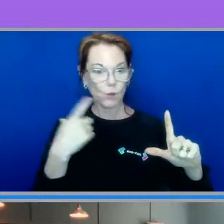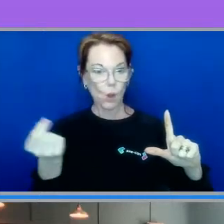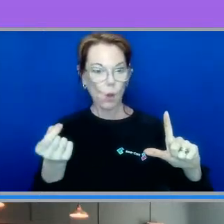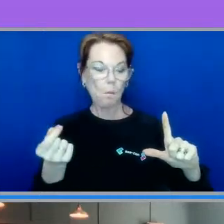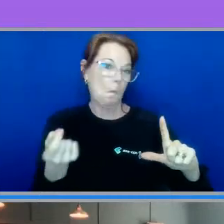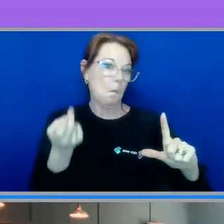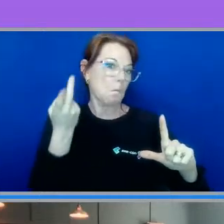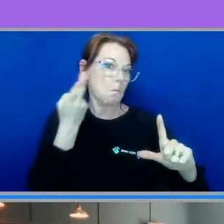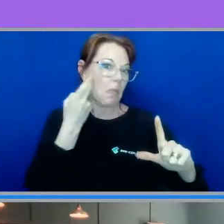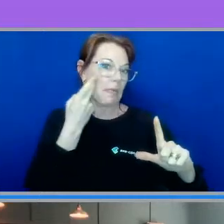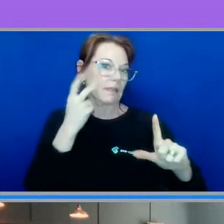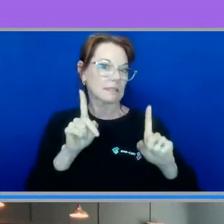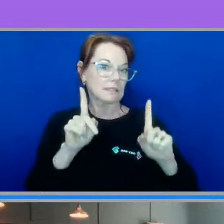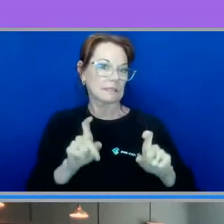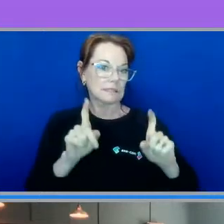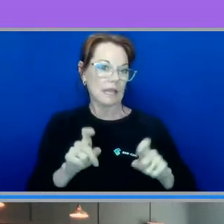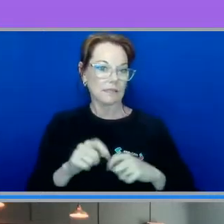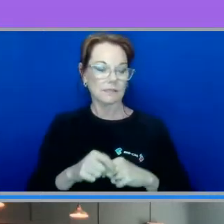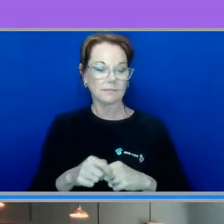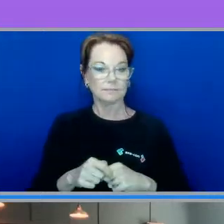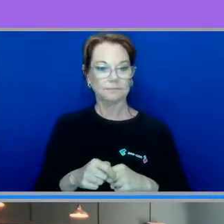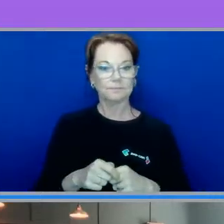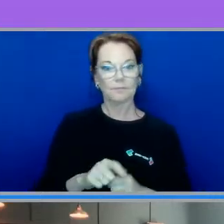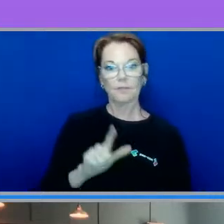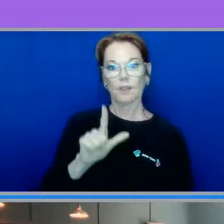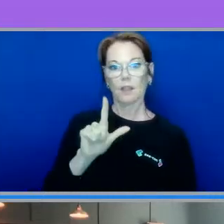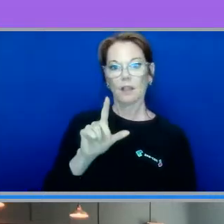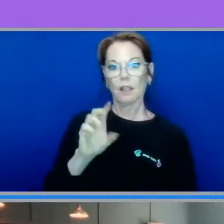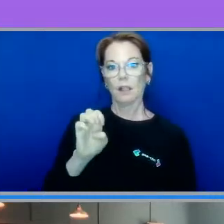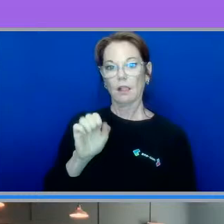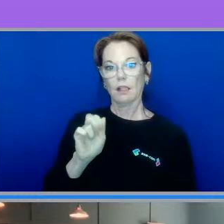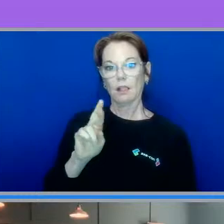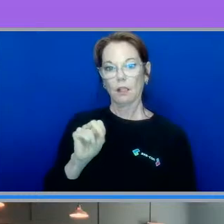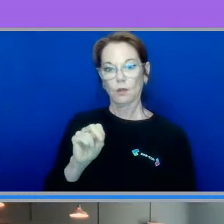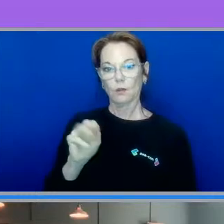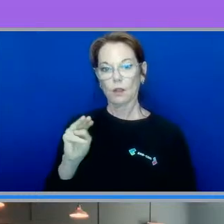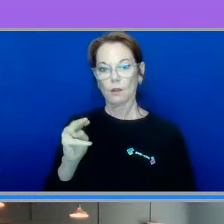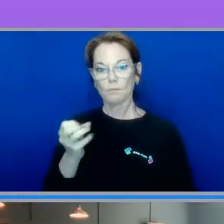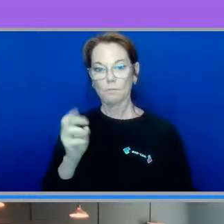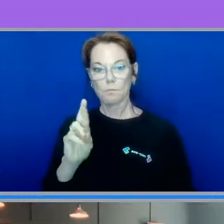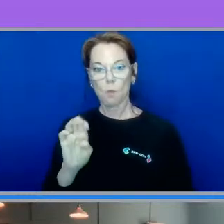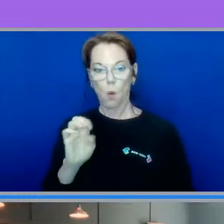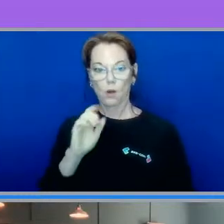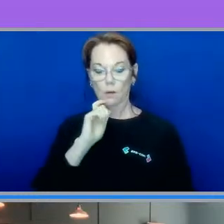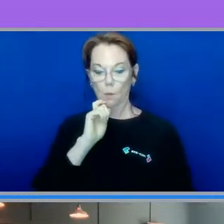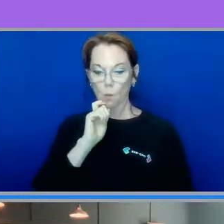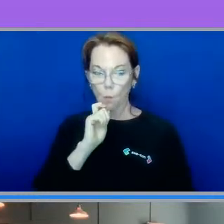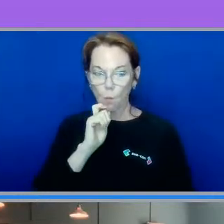quickly try it out. Looking back at Learn More. If someone read just the link words learn more, would you know where you'd go?